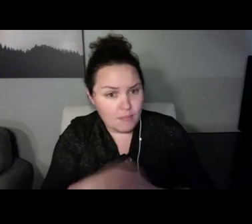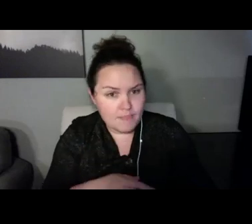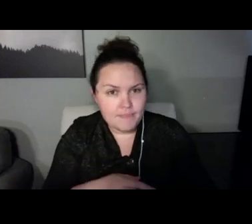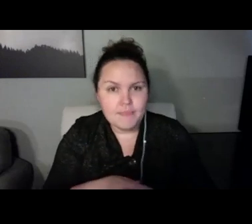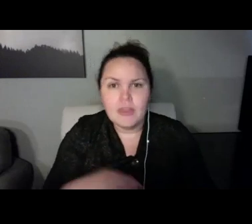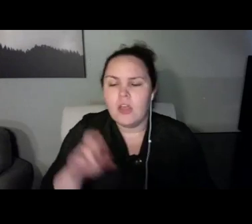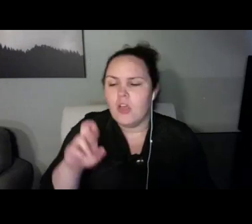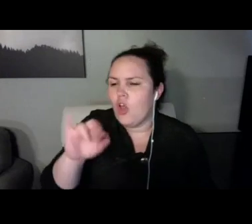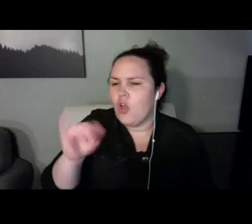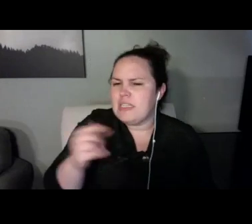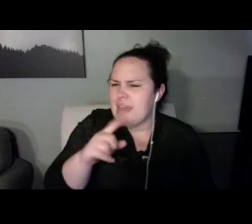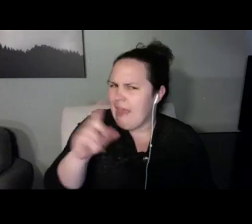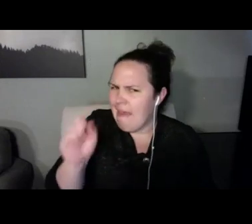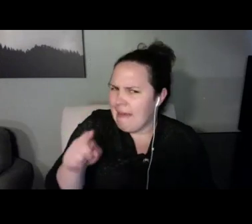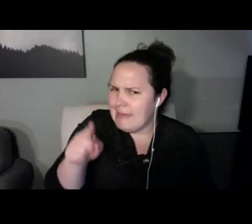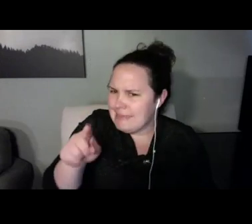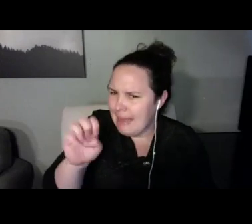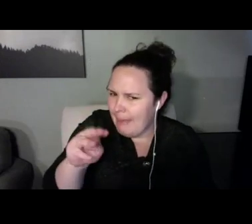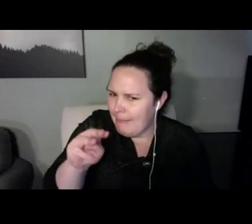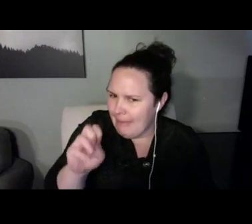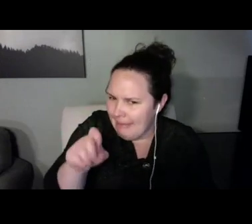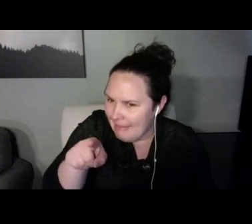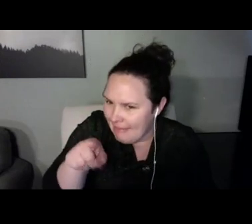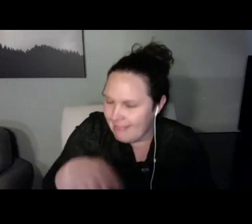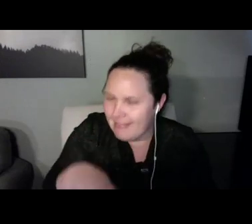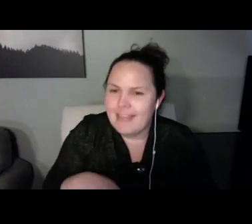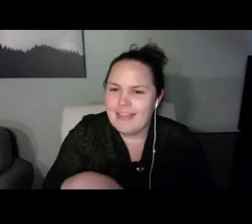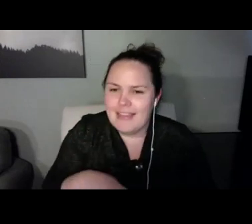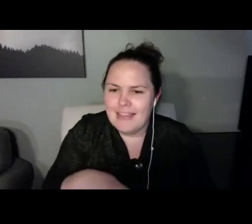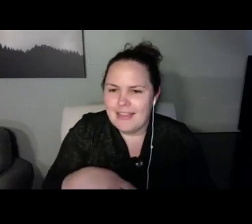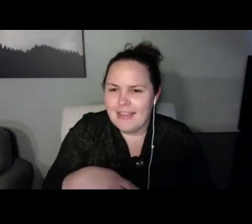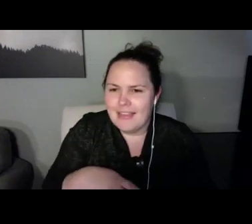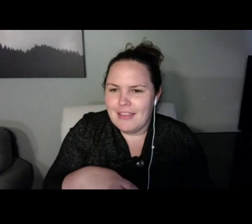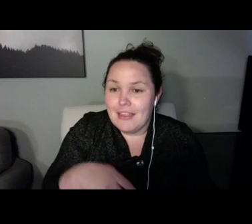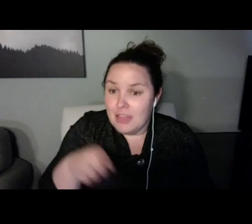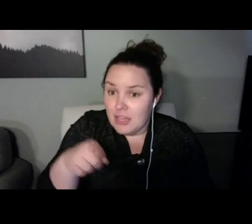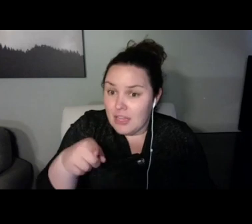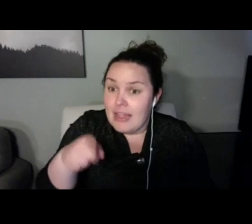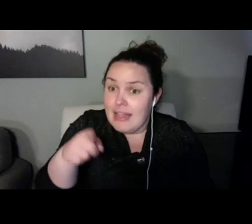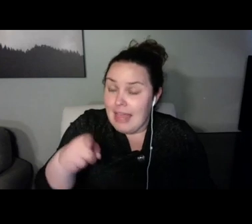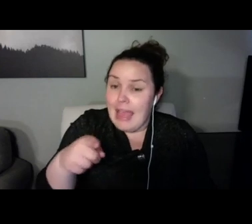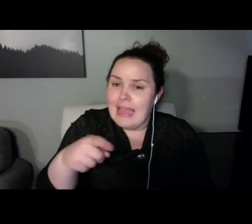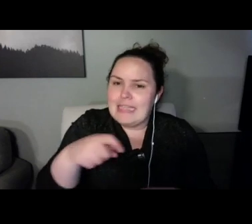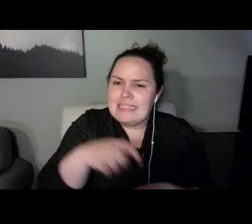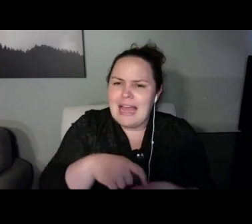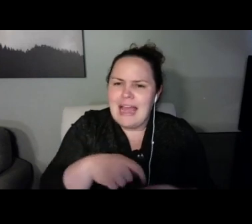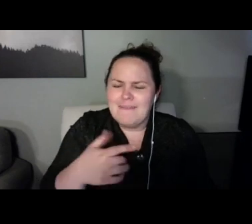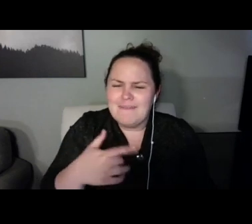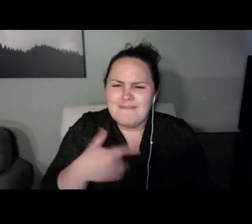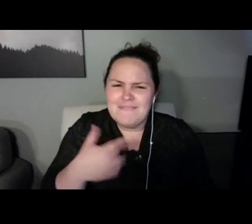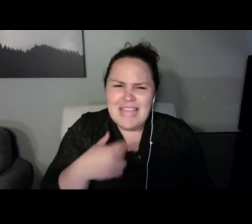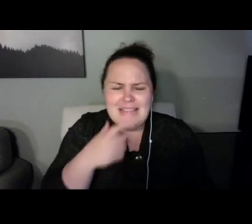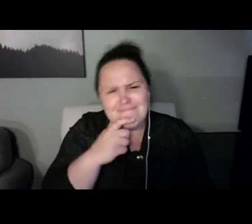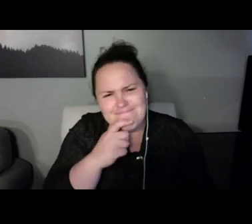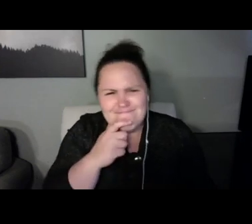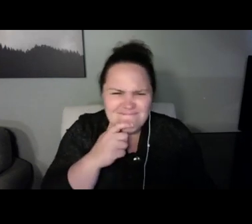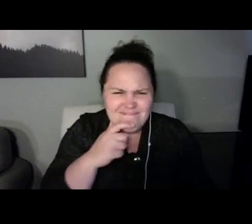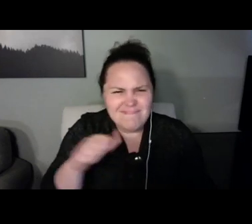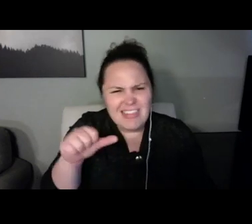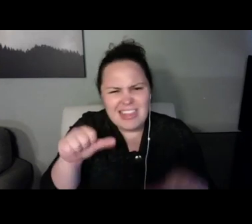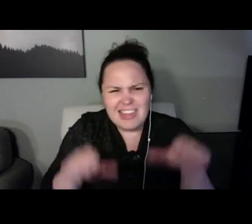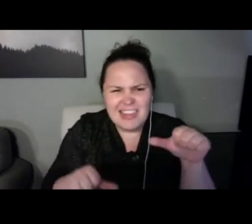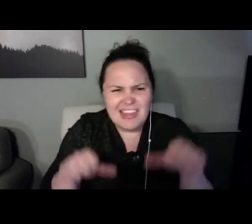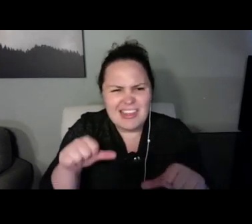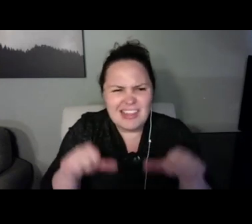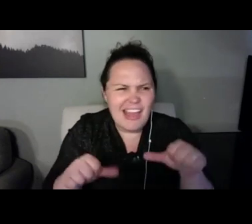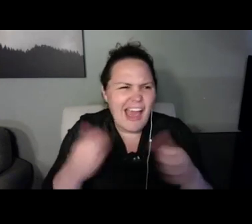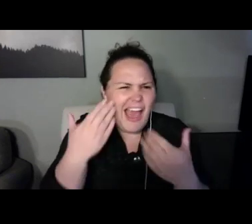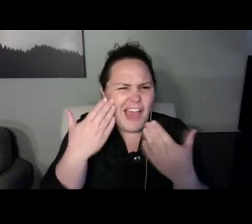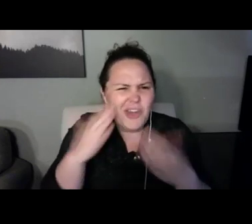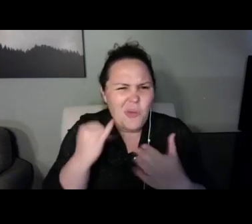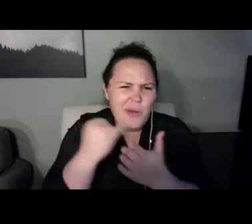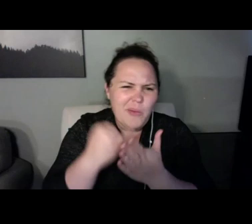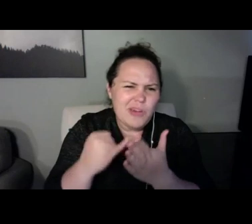Let me ask you this: During those times when you're not really sure beforehand what you want to draw and you